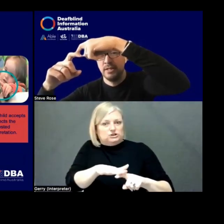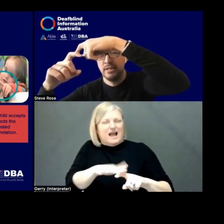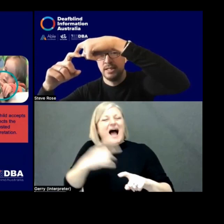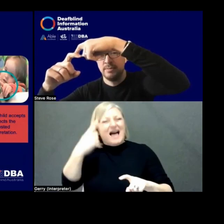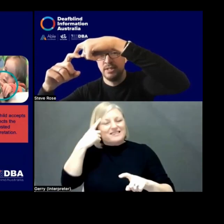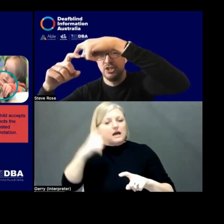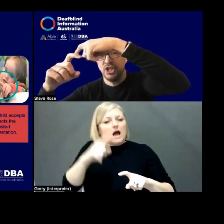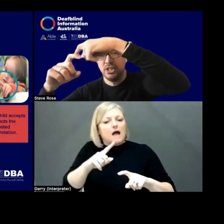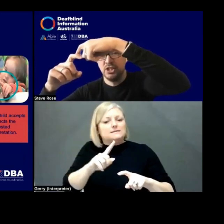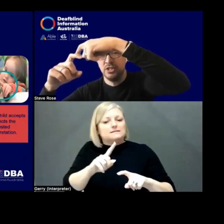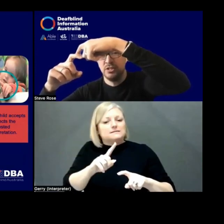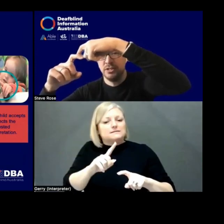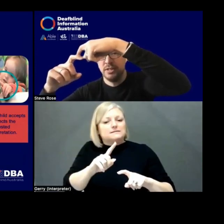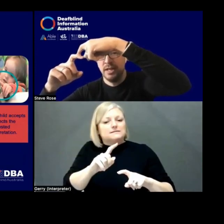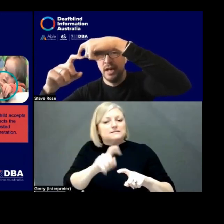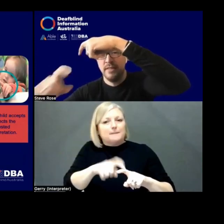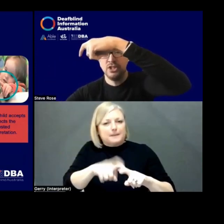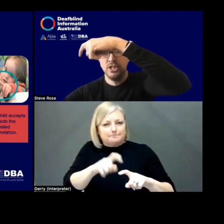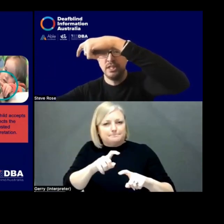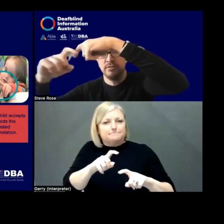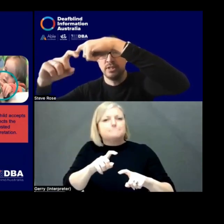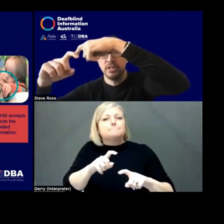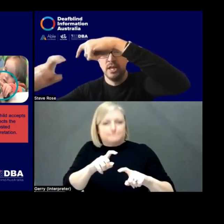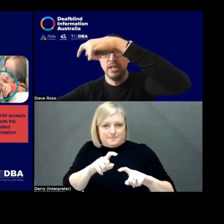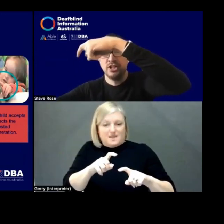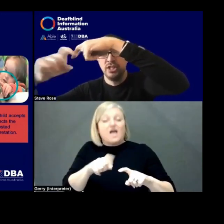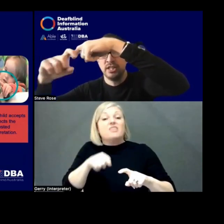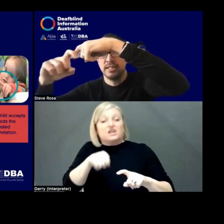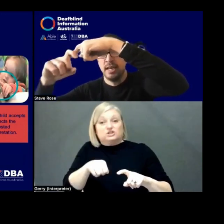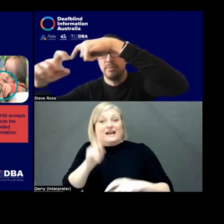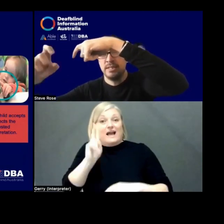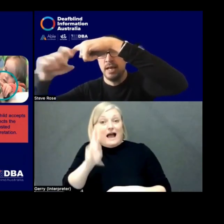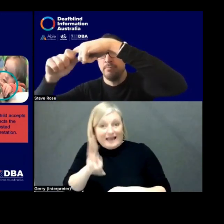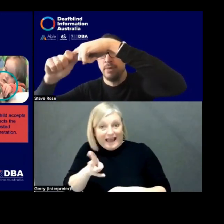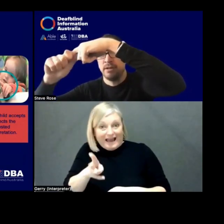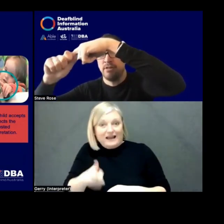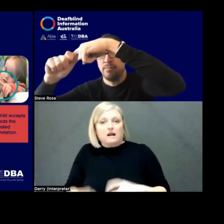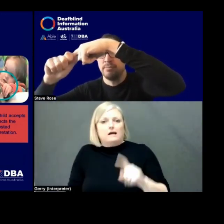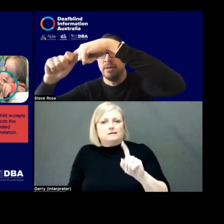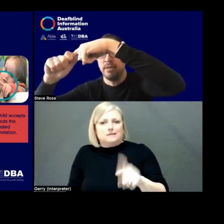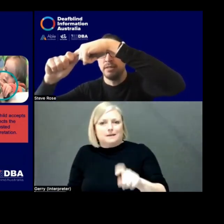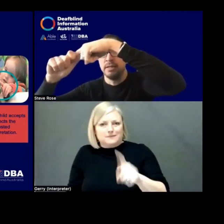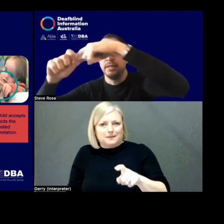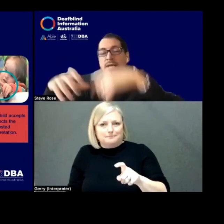so that's my suggestion and then she gives a turn and she accepts that by grabbing my finger.